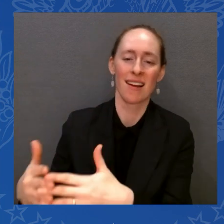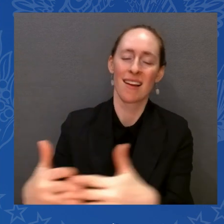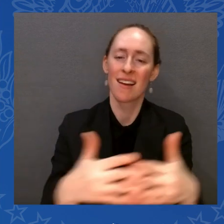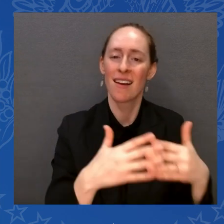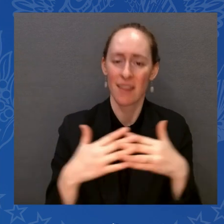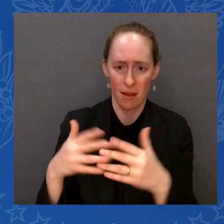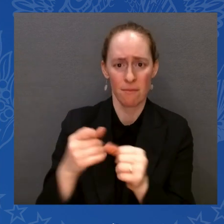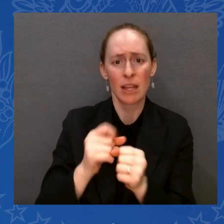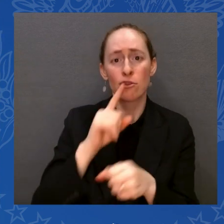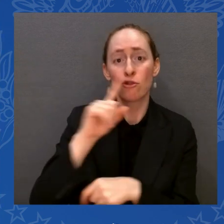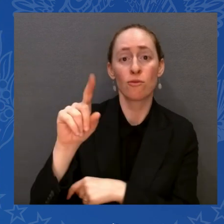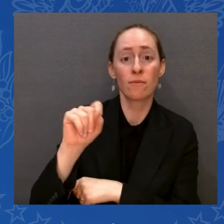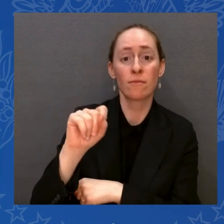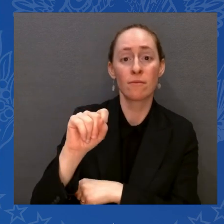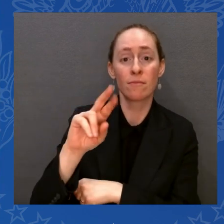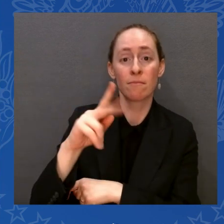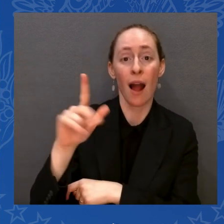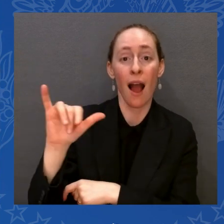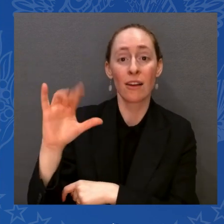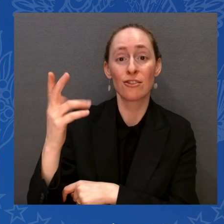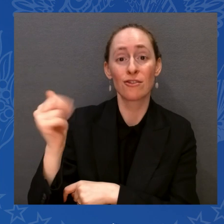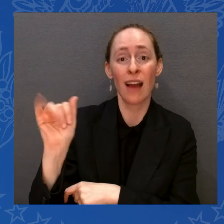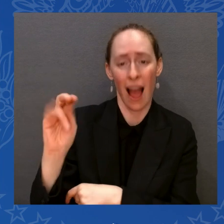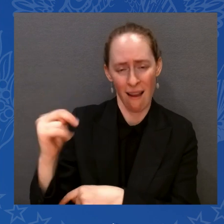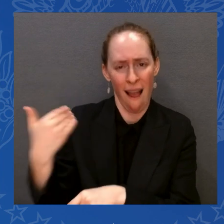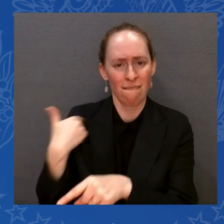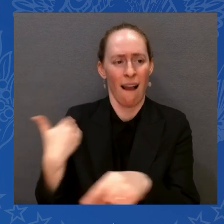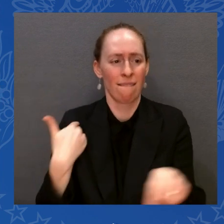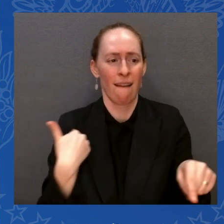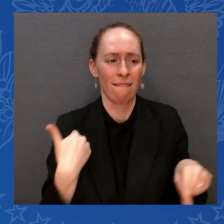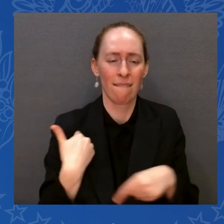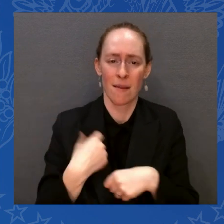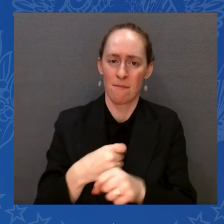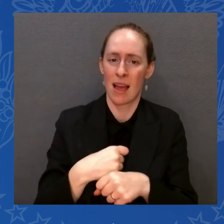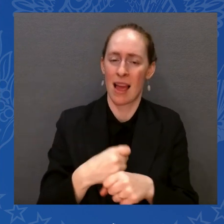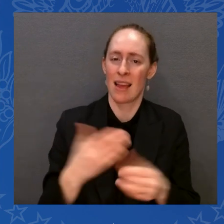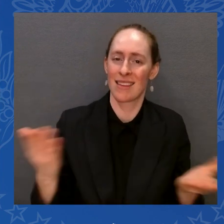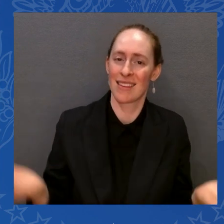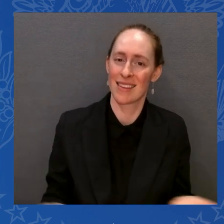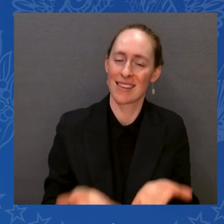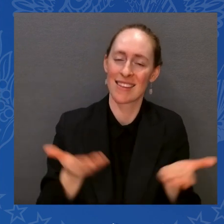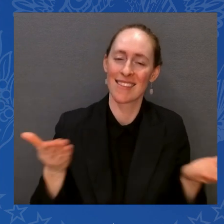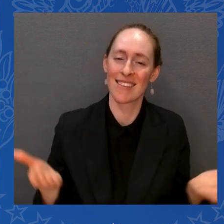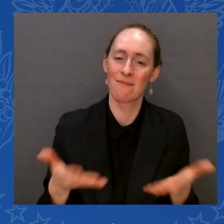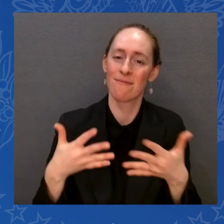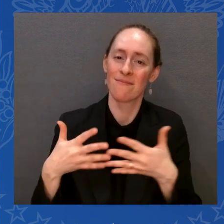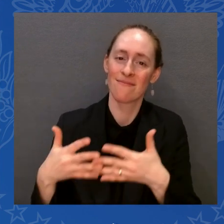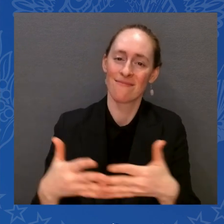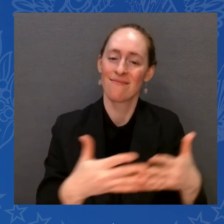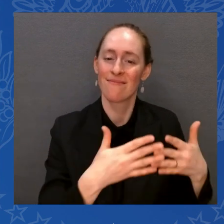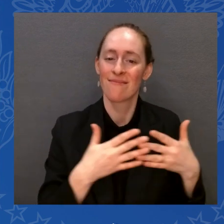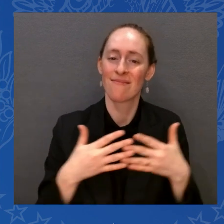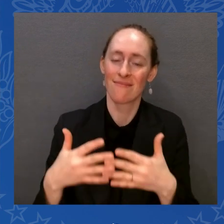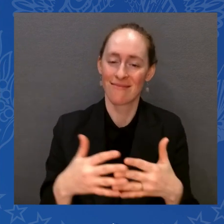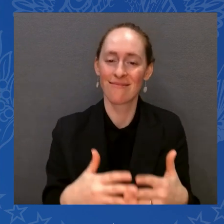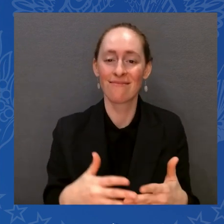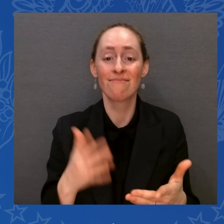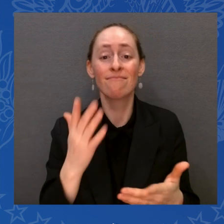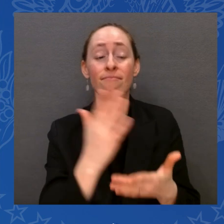You know, in the communities across the country that were too easily written off for dead, we're going to see not only jobs and economic opportunity return,